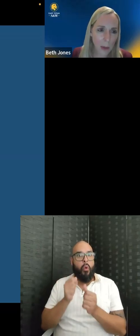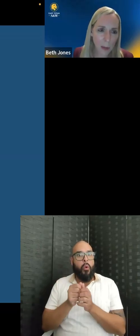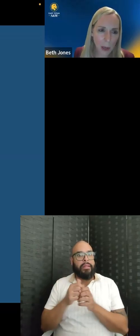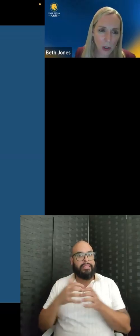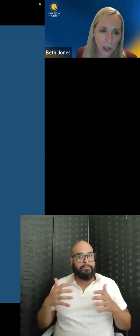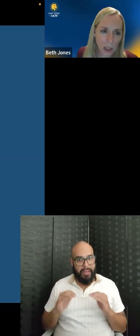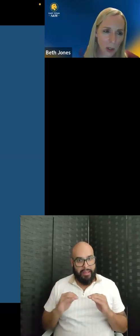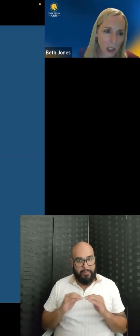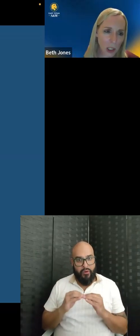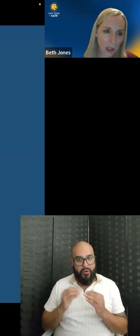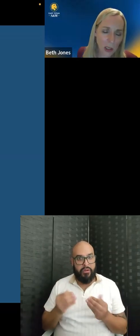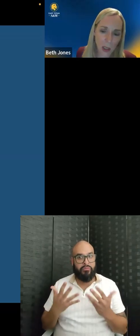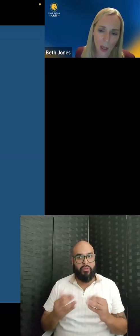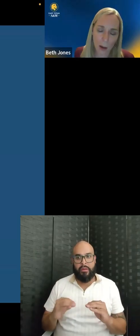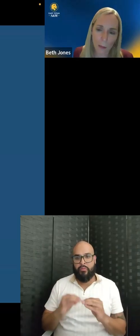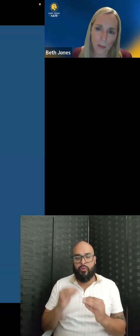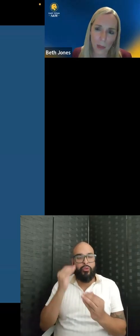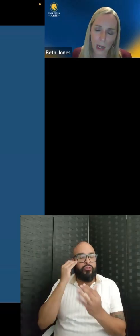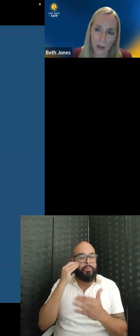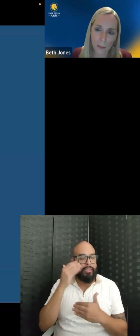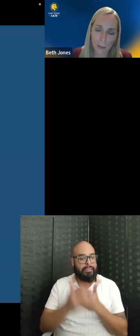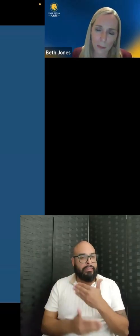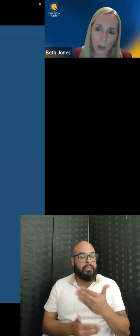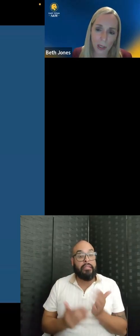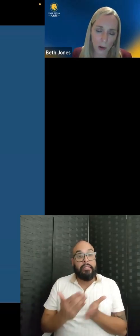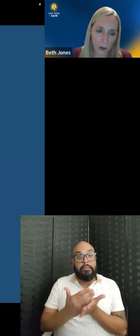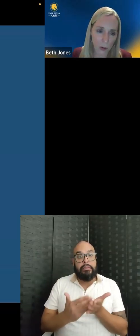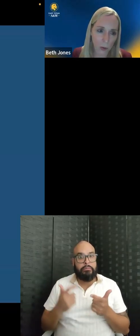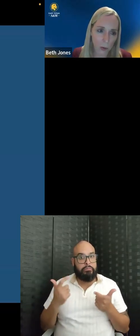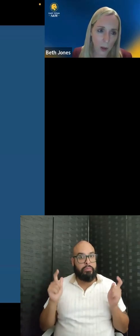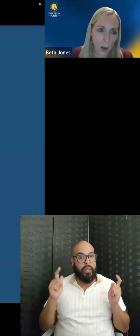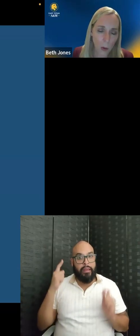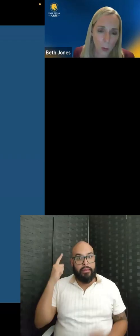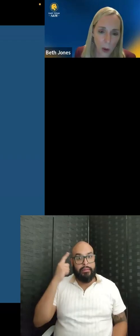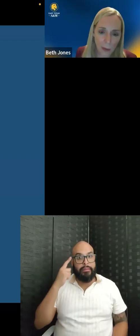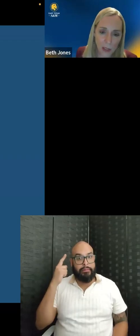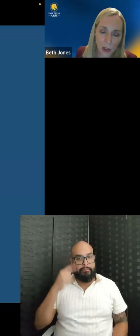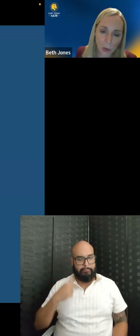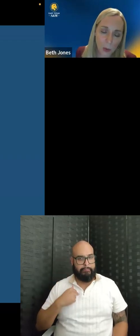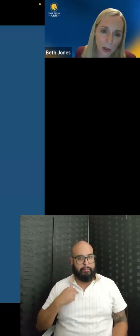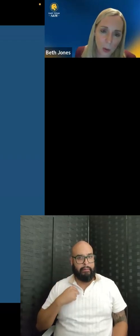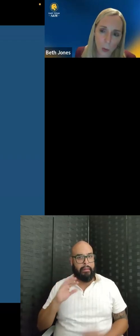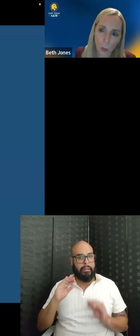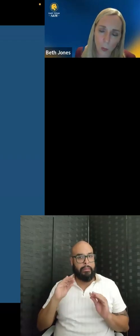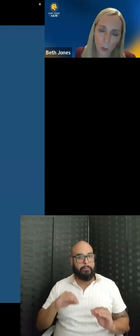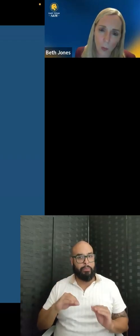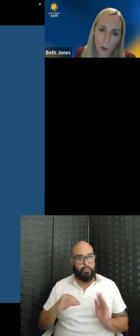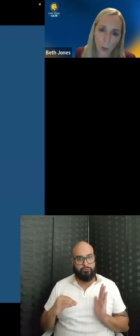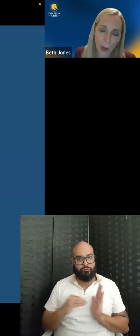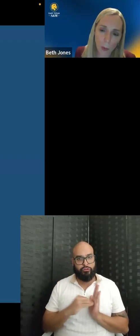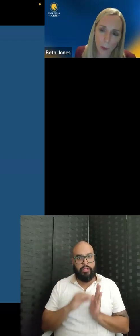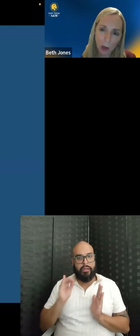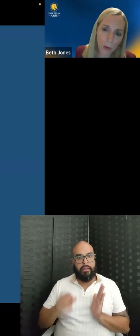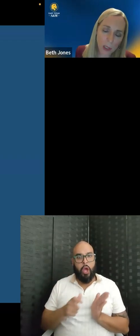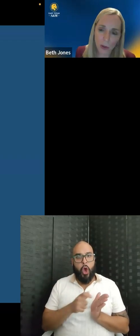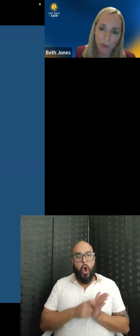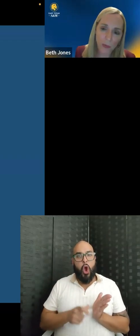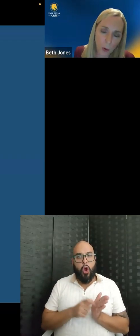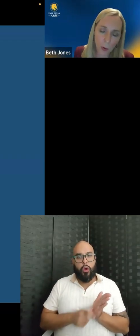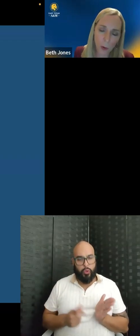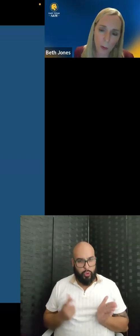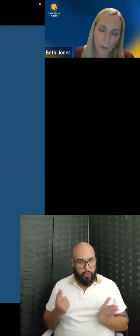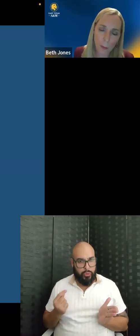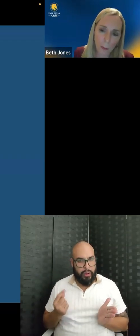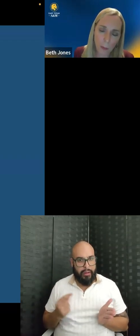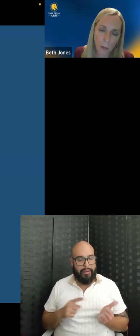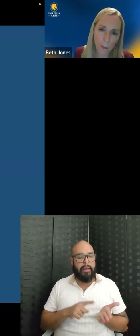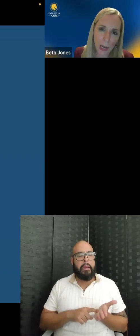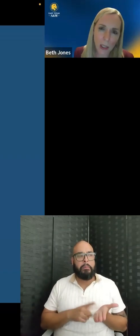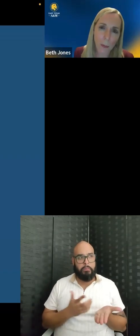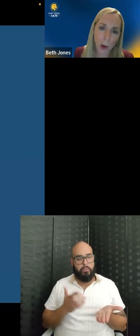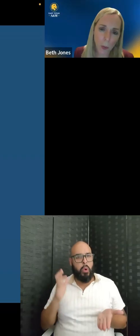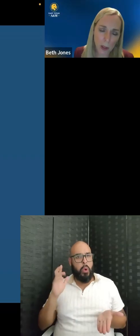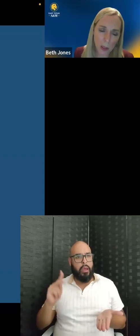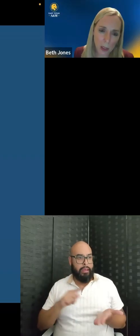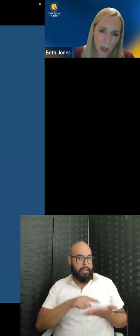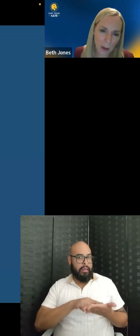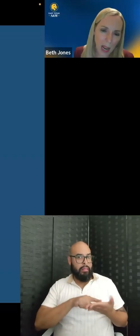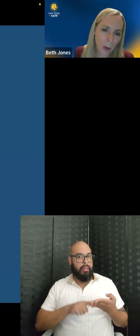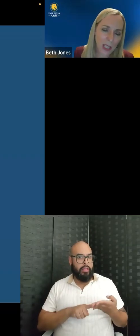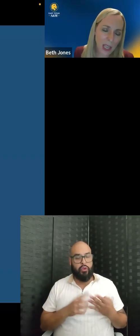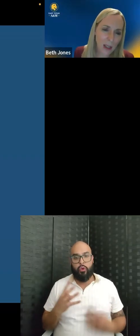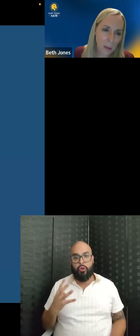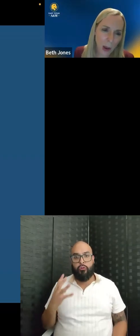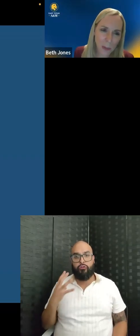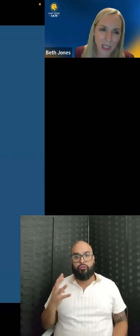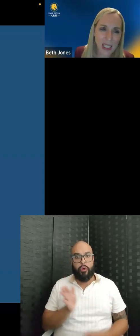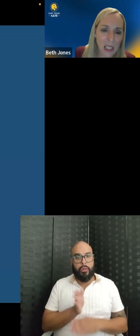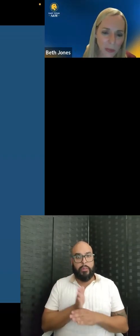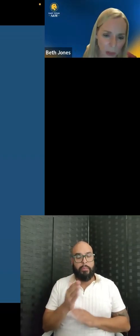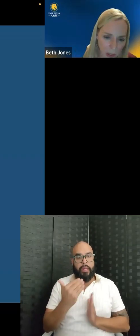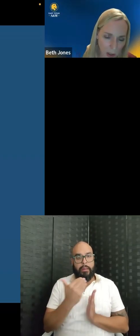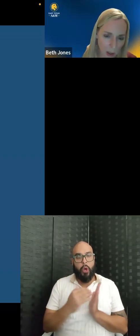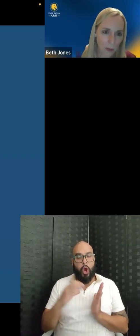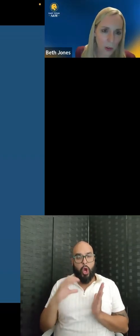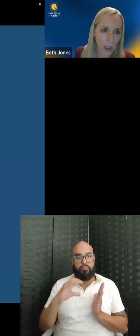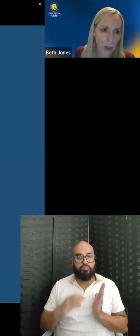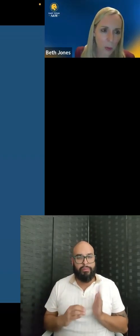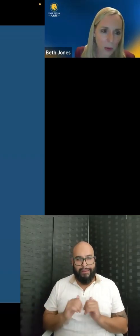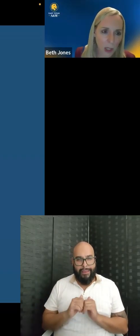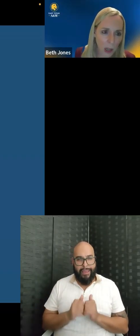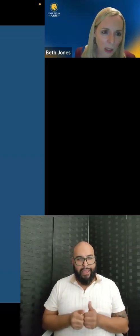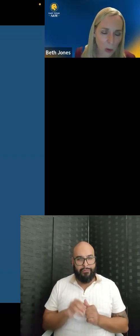And some of the major considerations that I put in that article have to do with, you know, okay, well, we know these are the four main components, but how is that possibly different for a kiddo with VI?